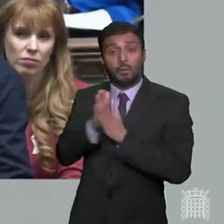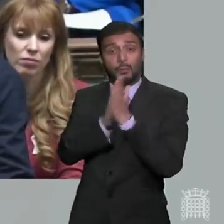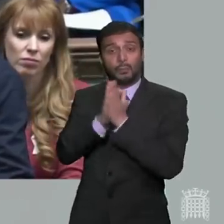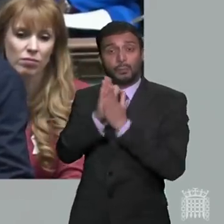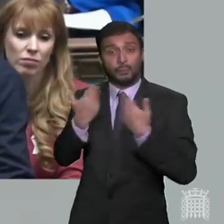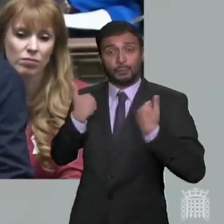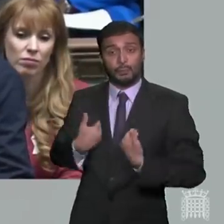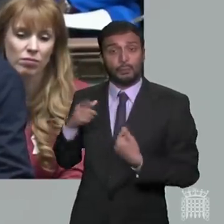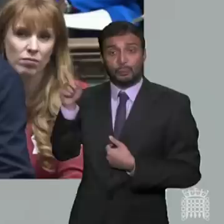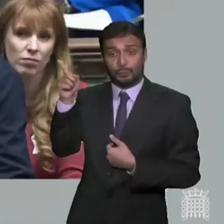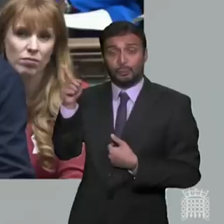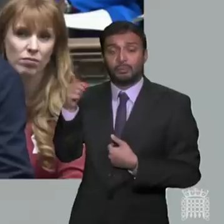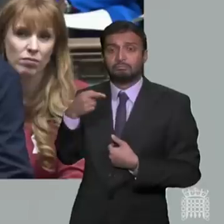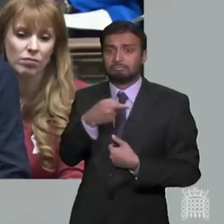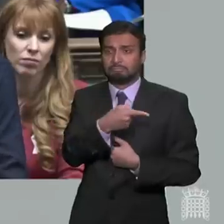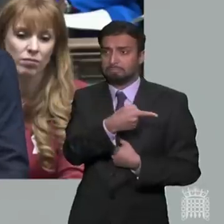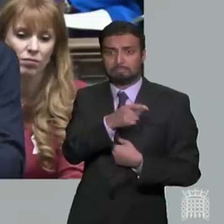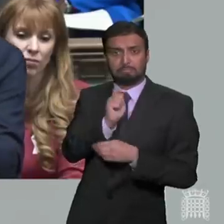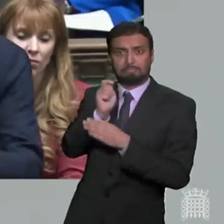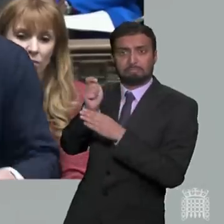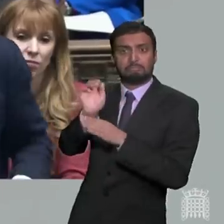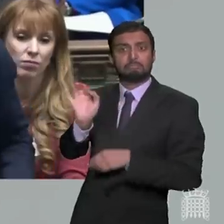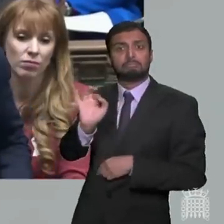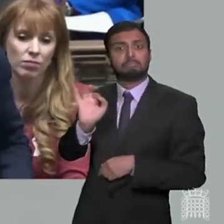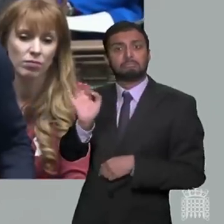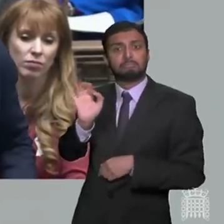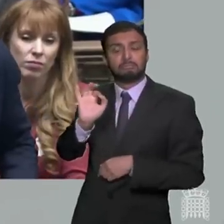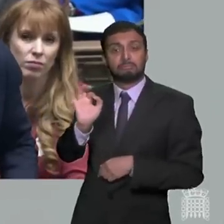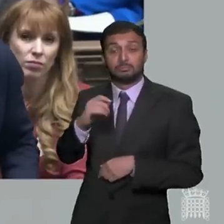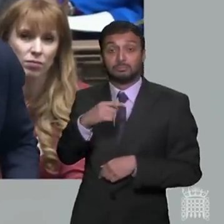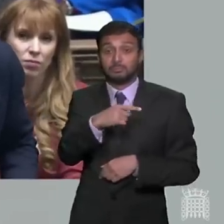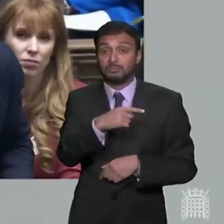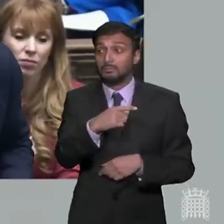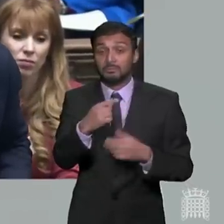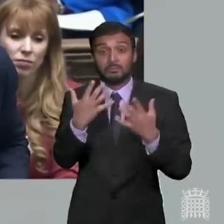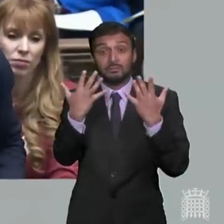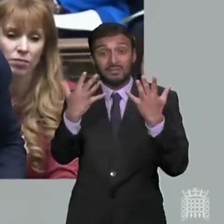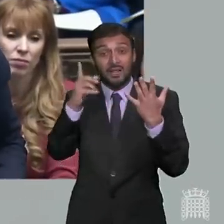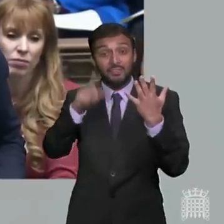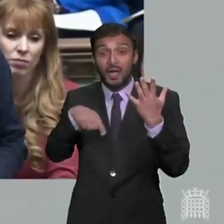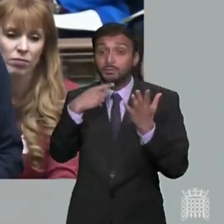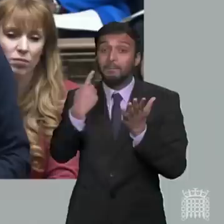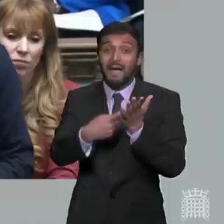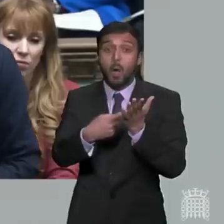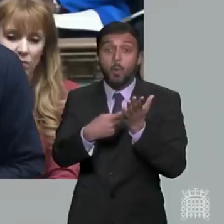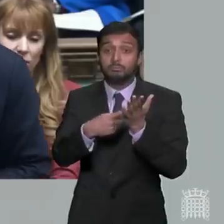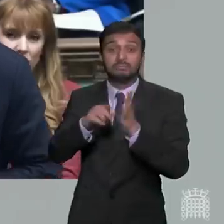propping up an oil and gas giant, but the Prime Minister shreds £10,000 every other minute propping them up.